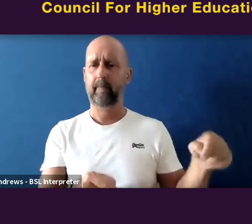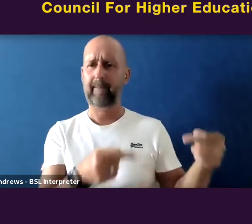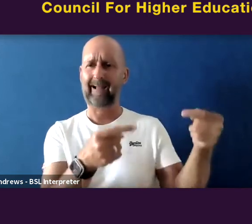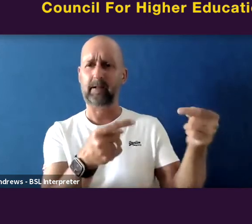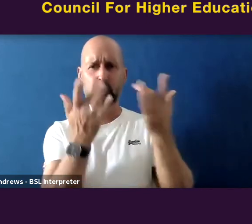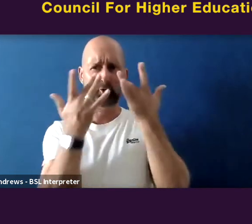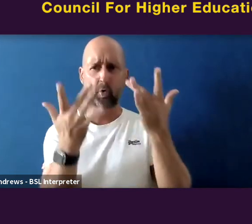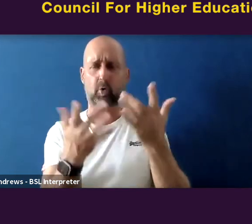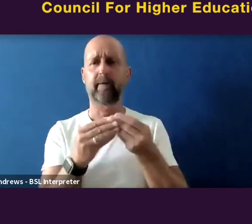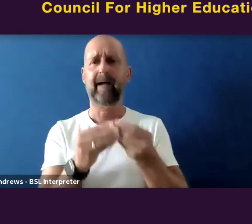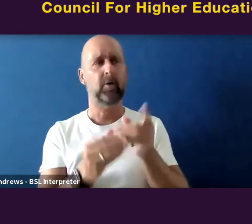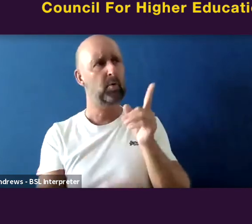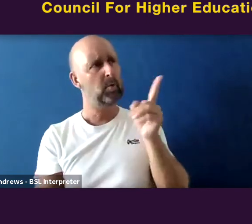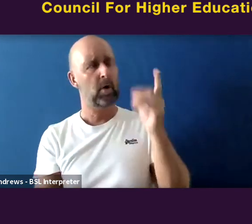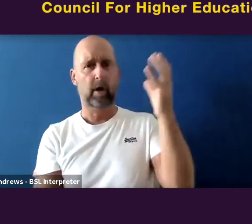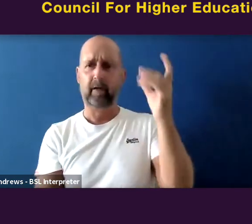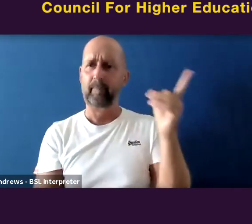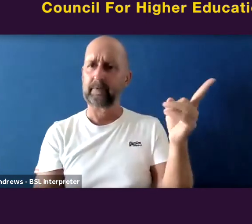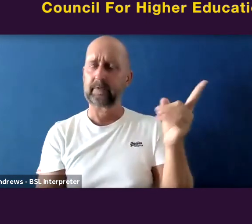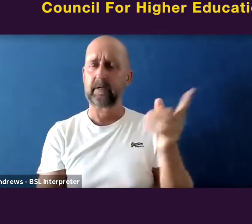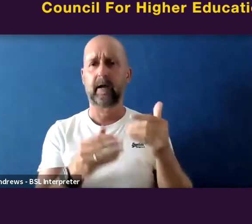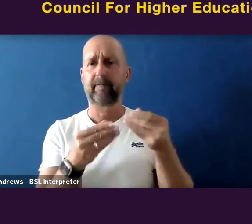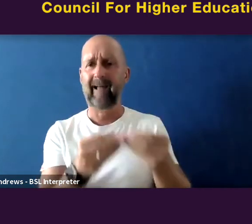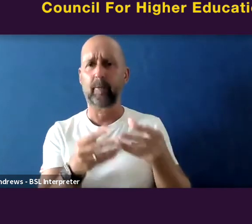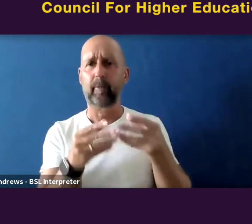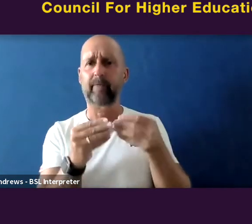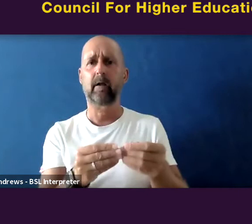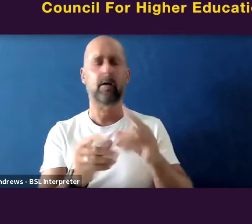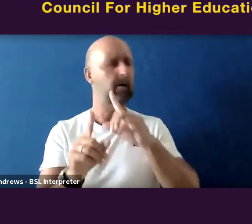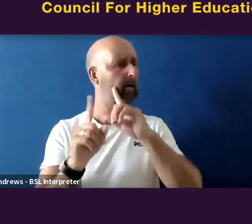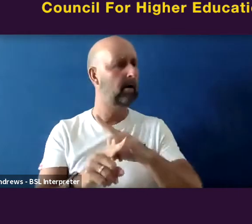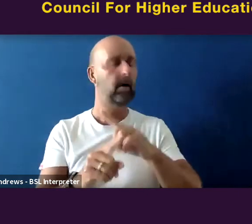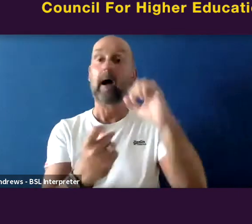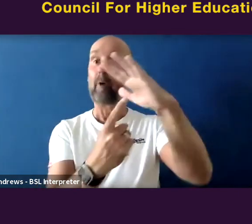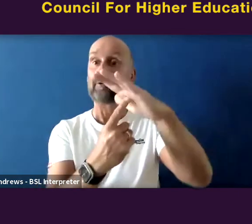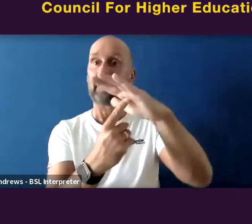to the current government in order not to be overlooked and deprioritised. Particularly in